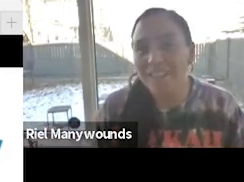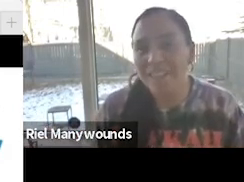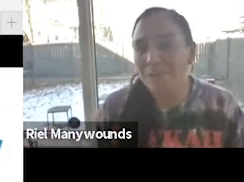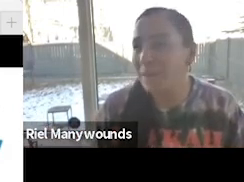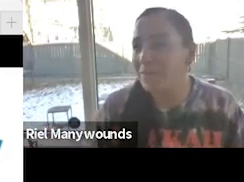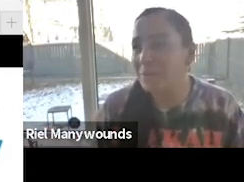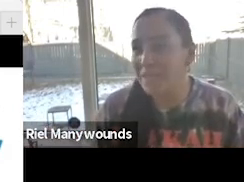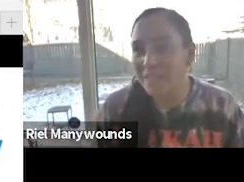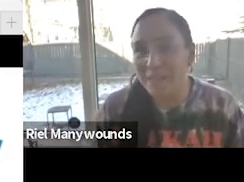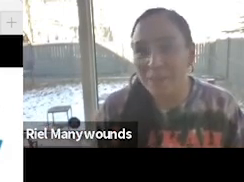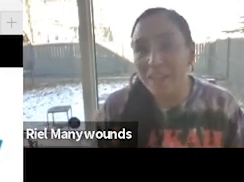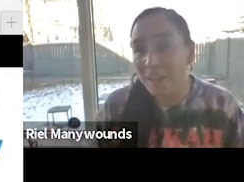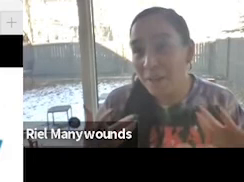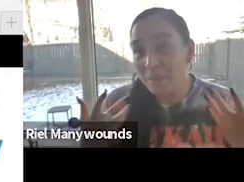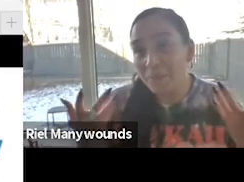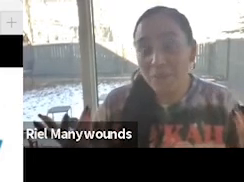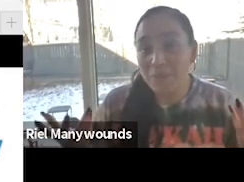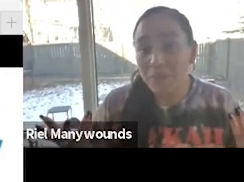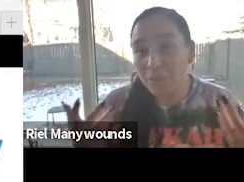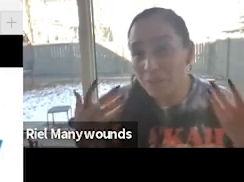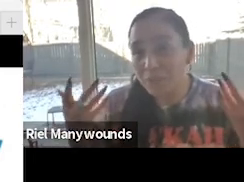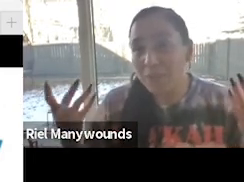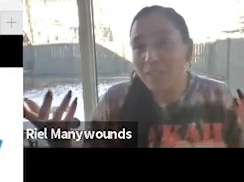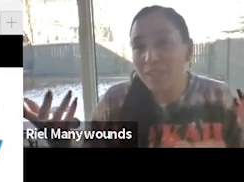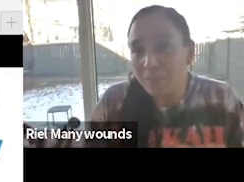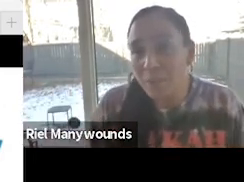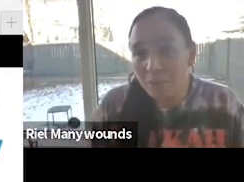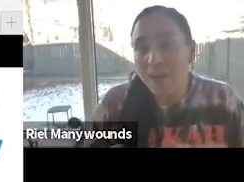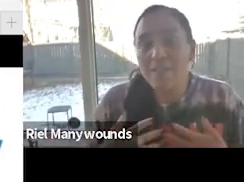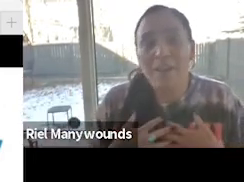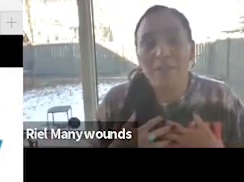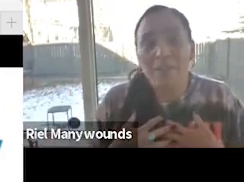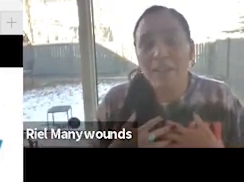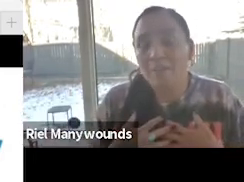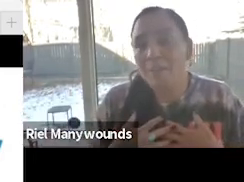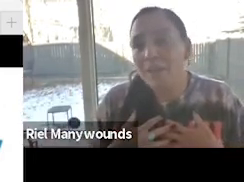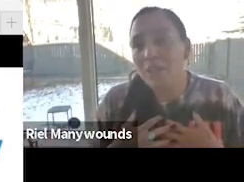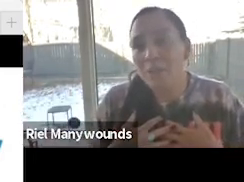really disrespectful because I'm like, first of all, we're still in grief mode. I feel like I'm